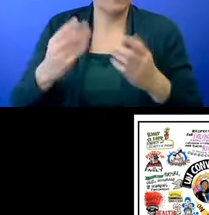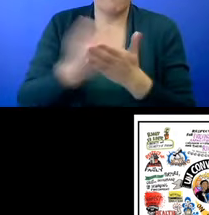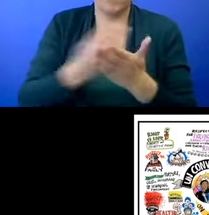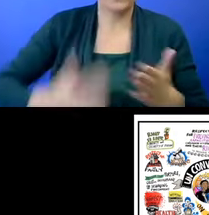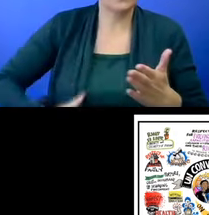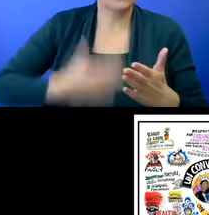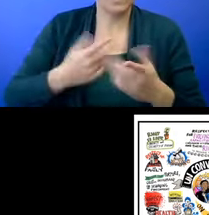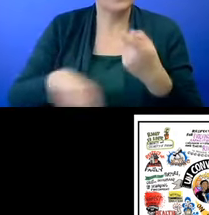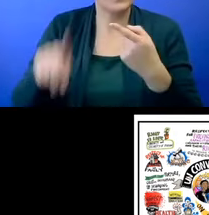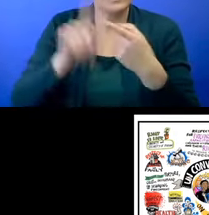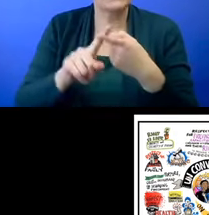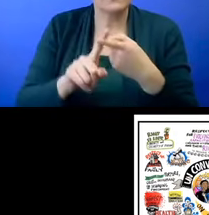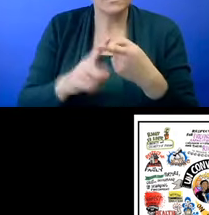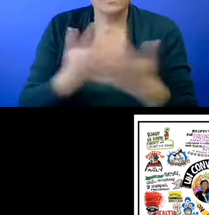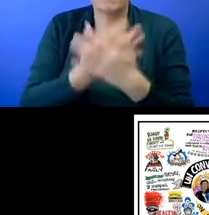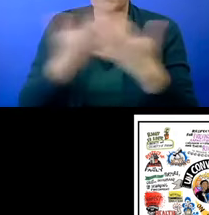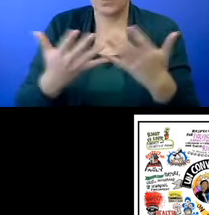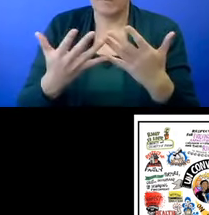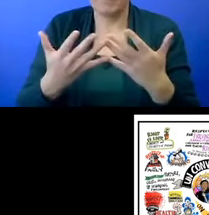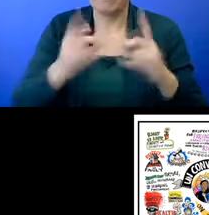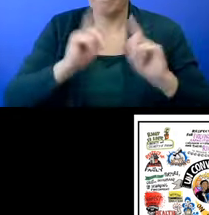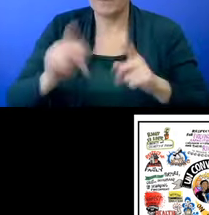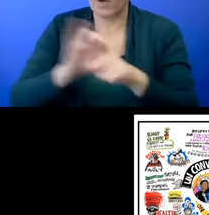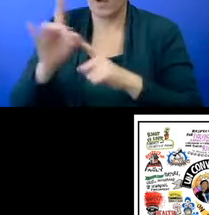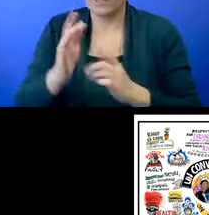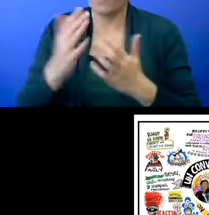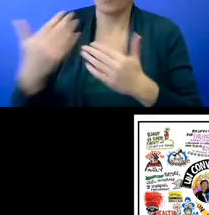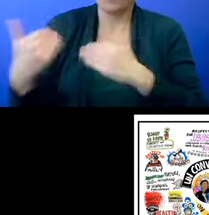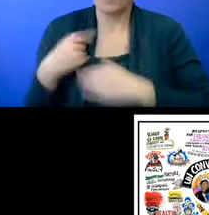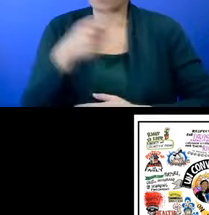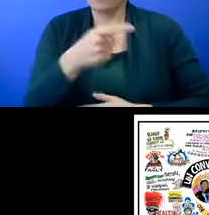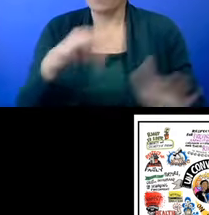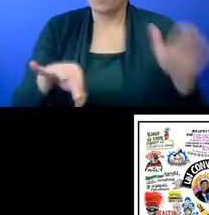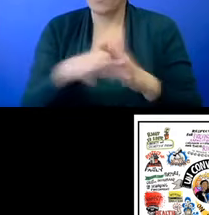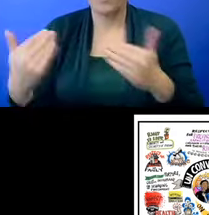and the many responsibilities that the State has to fulfil those rights,